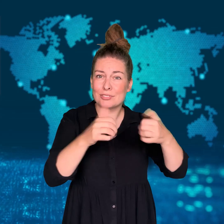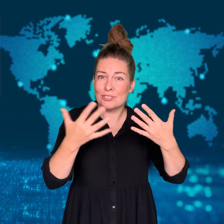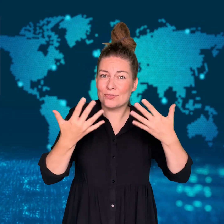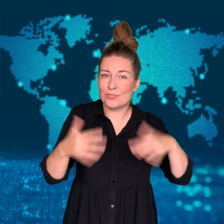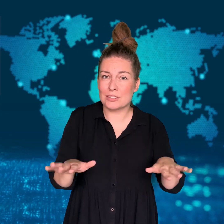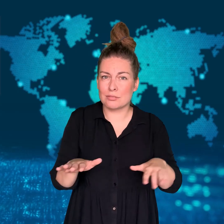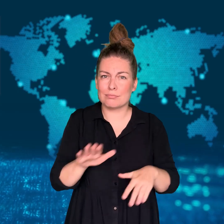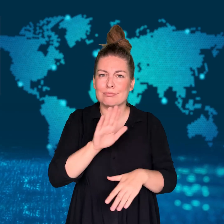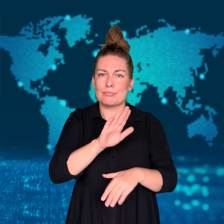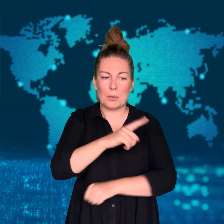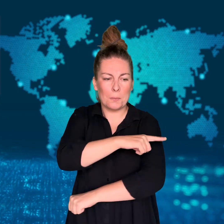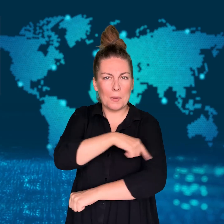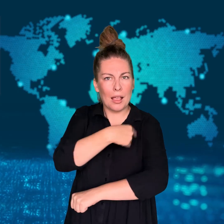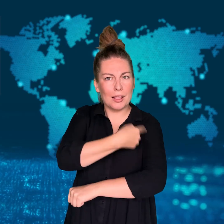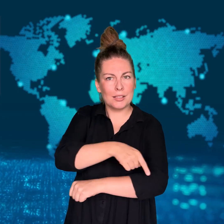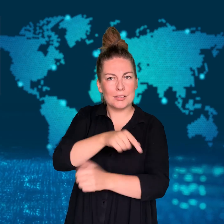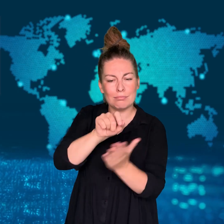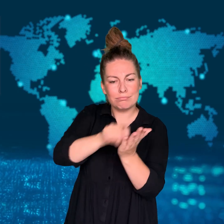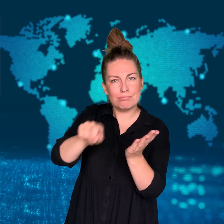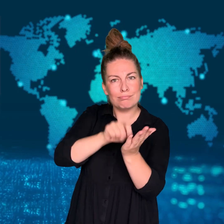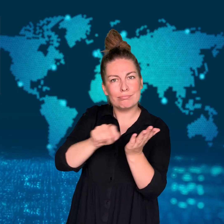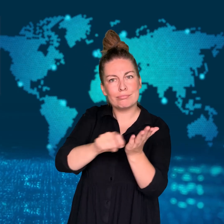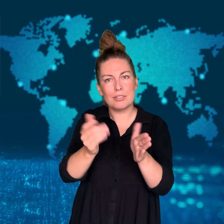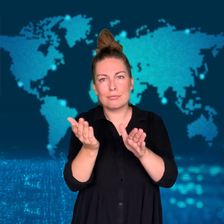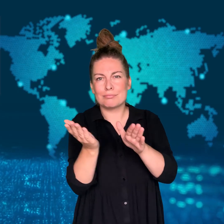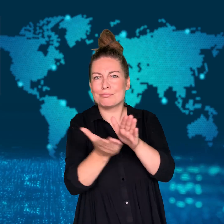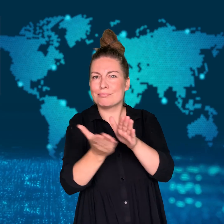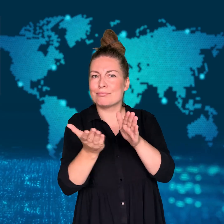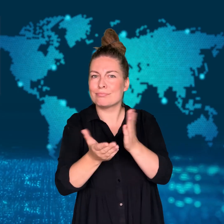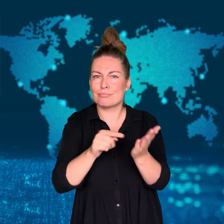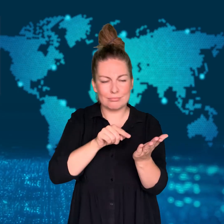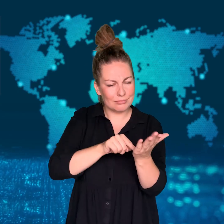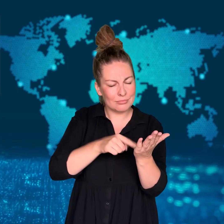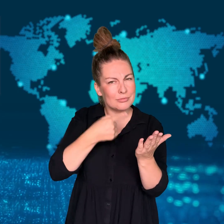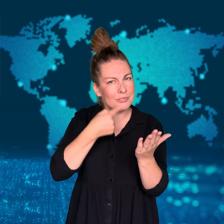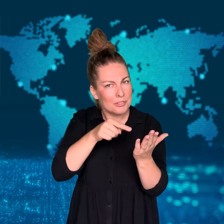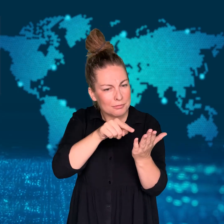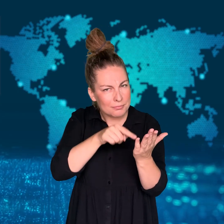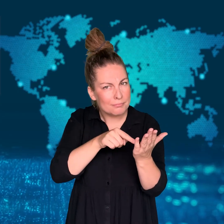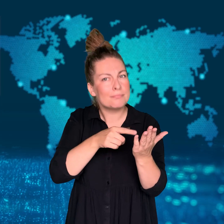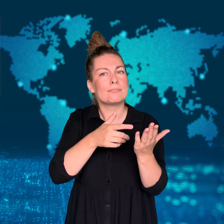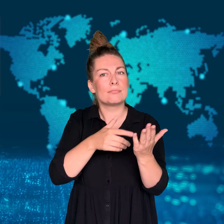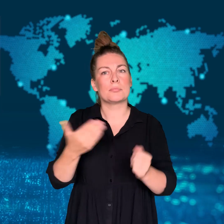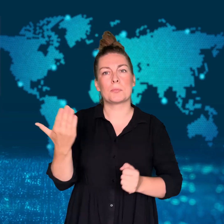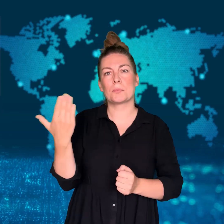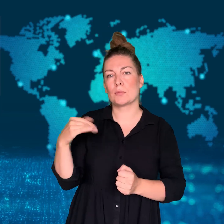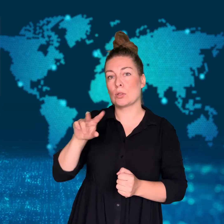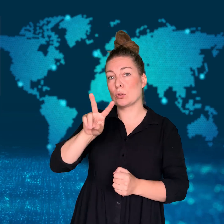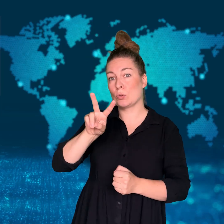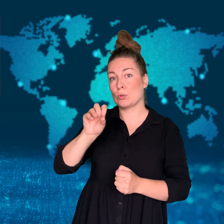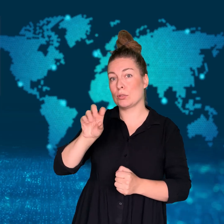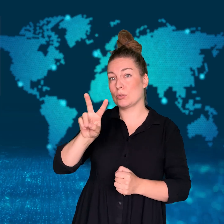Medical records leaked at the time of his arrest claimed